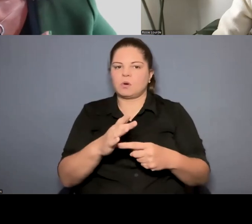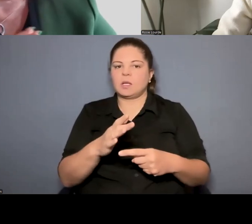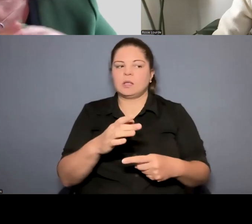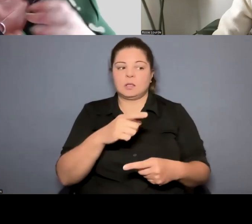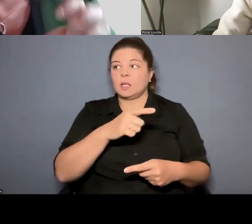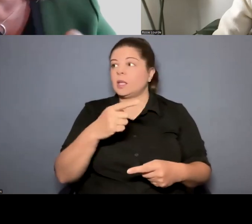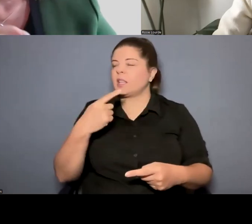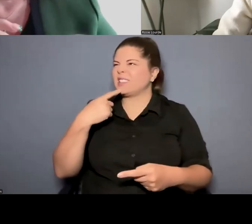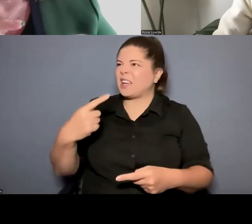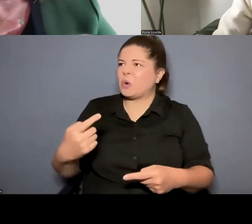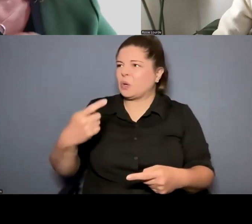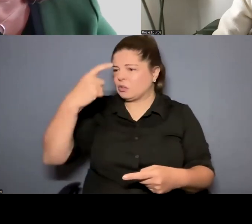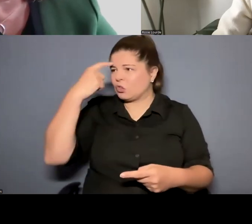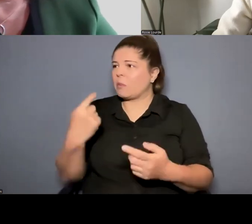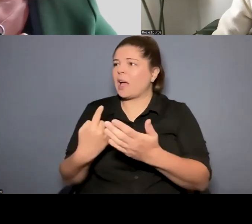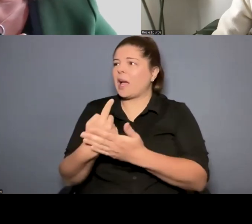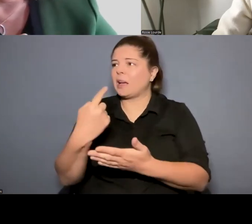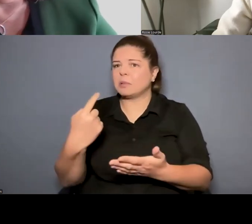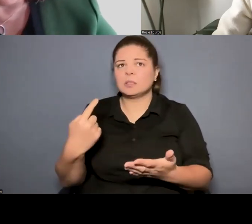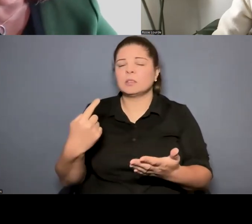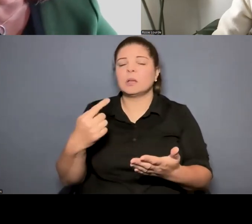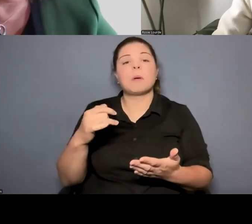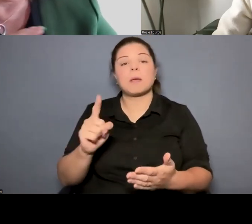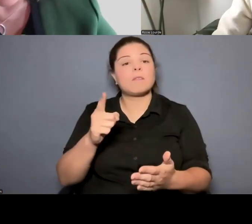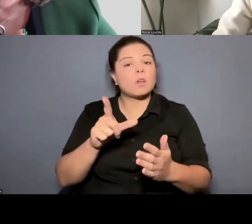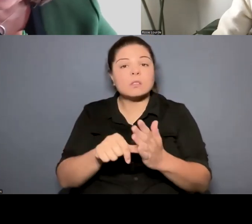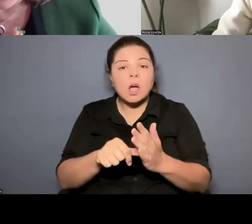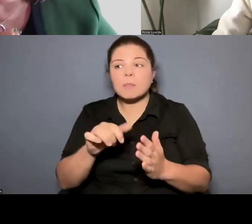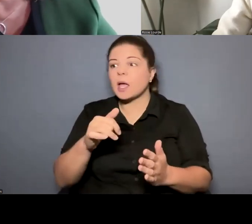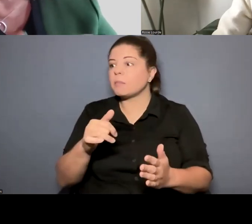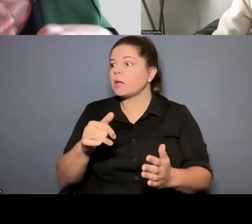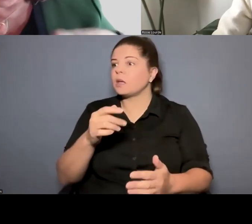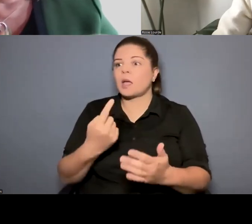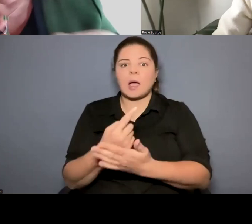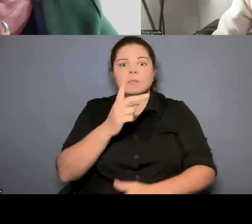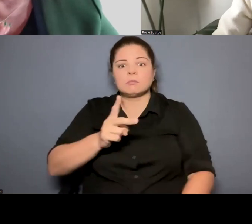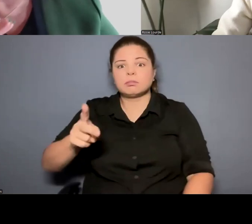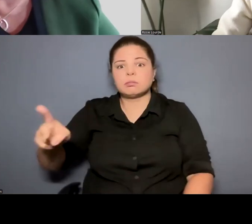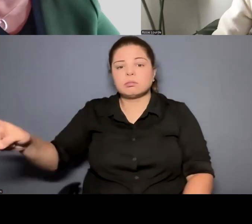and it might be the first time but it might be the 58th time, to be quite honest.